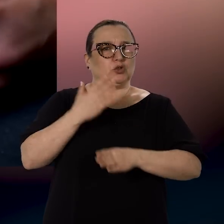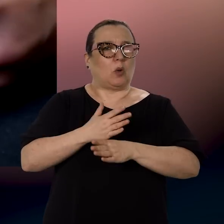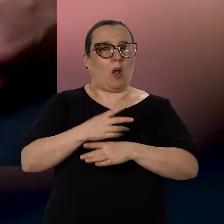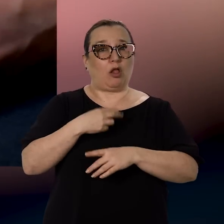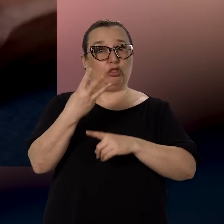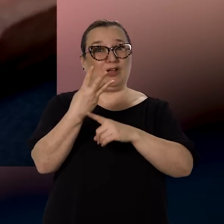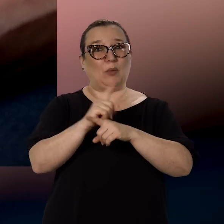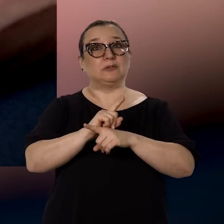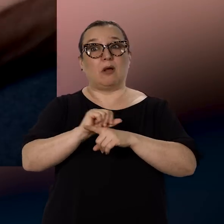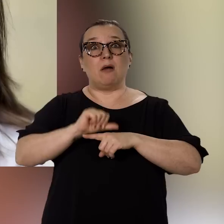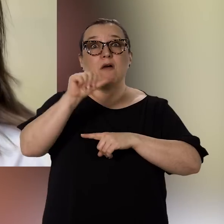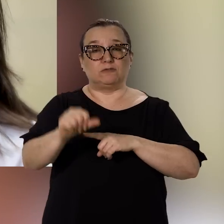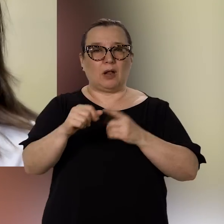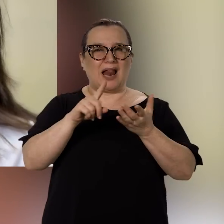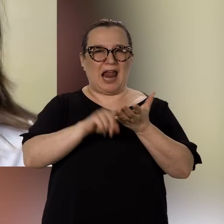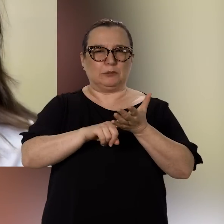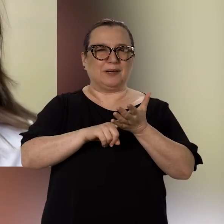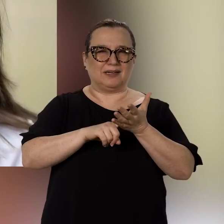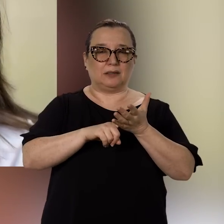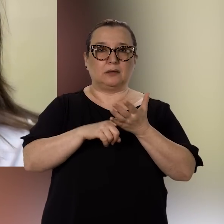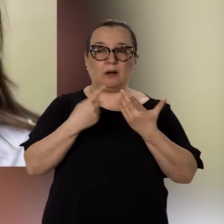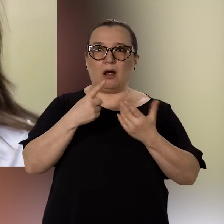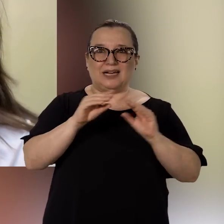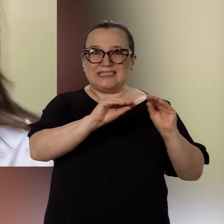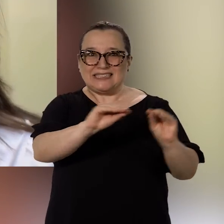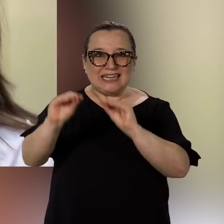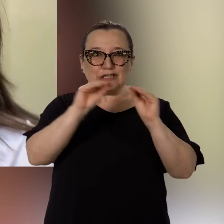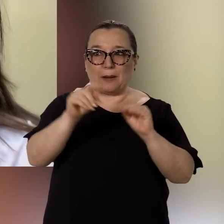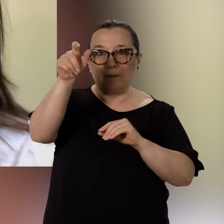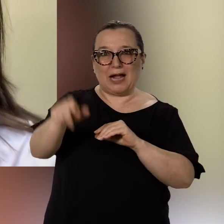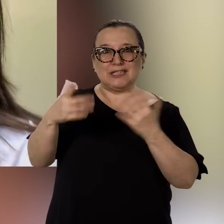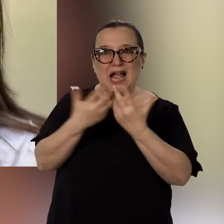the care that I get from those two ladies. The most rewarding part of my job is three